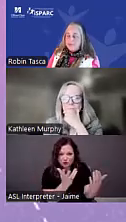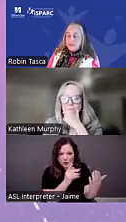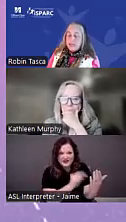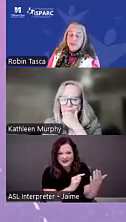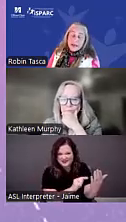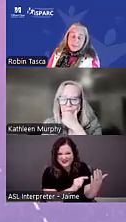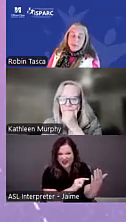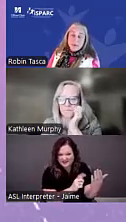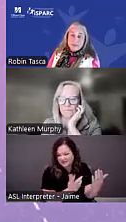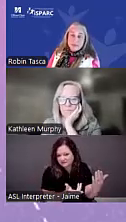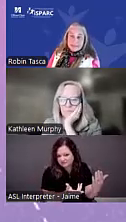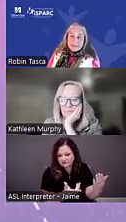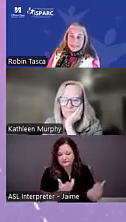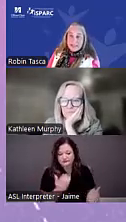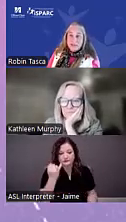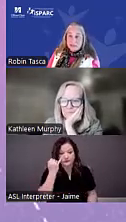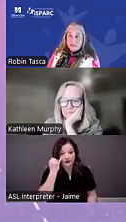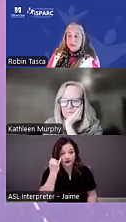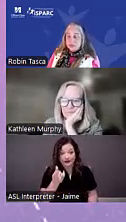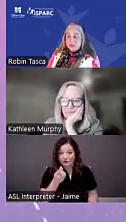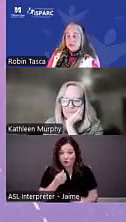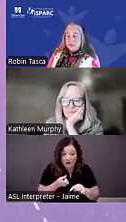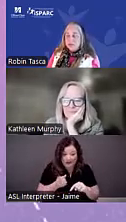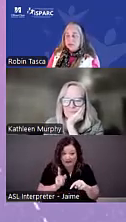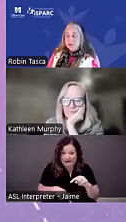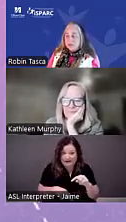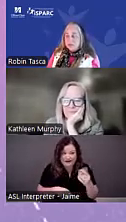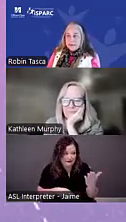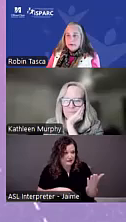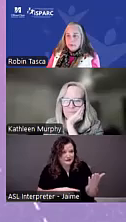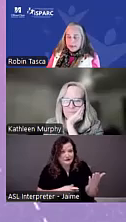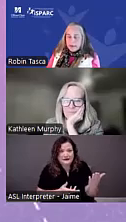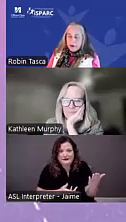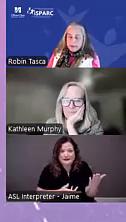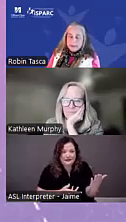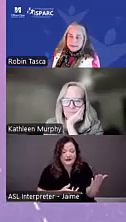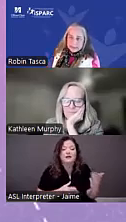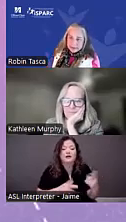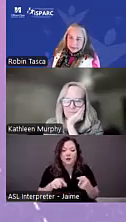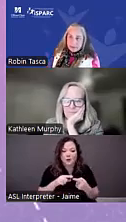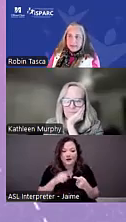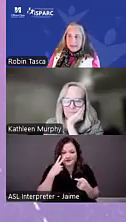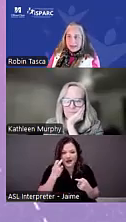I mean, if you absolutely can't and there's nothing you can do, when in doubt, you can mark it as decorative.